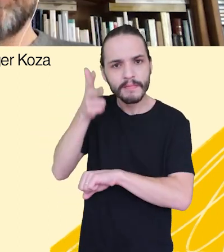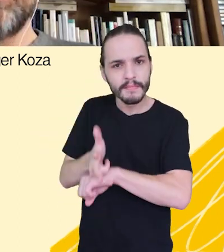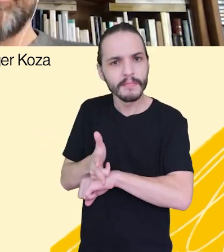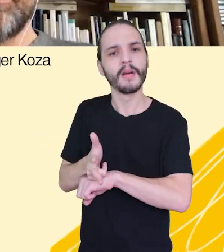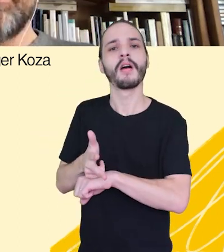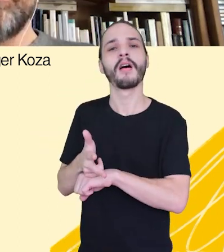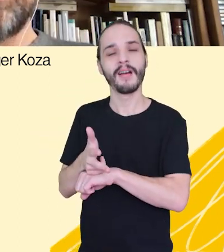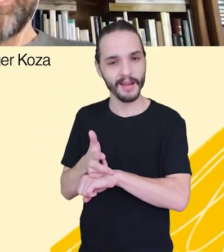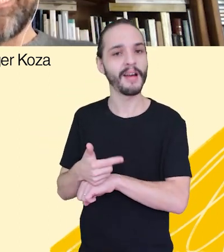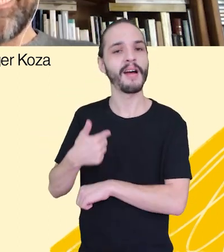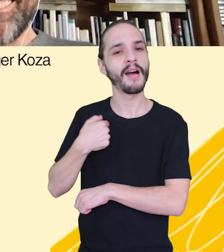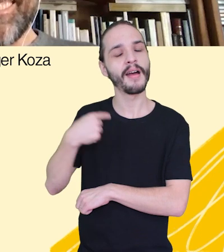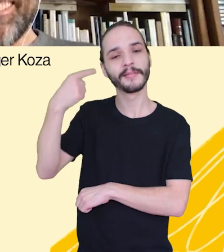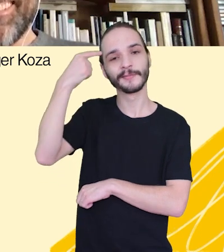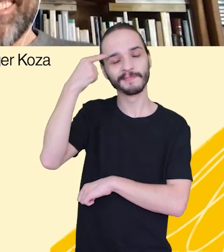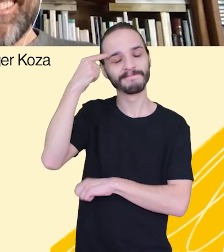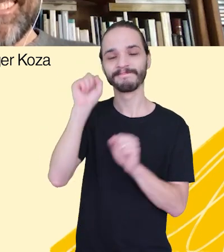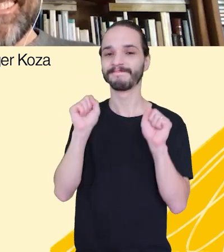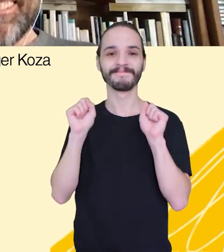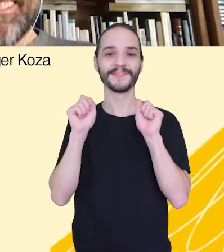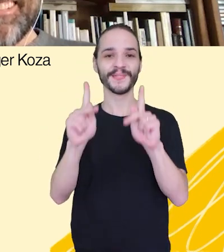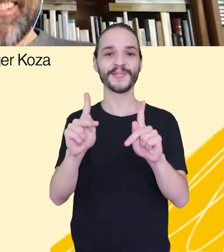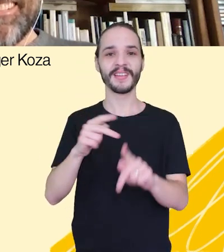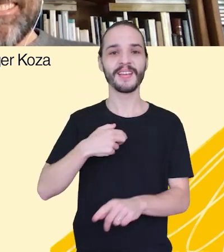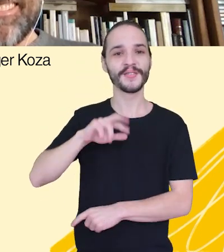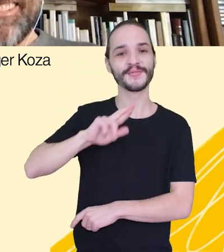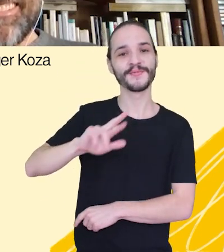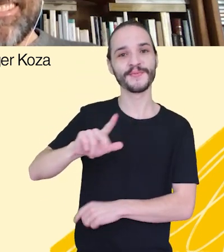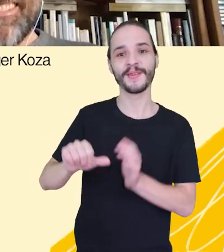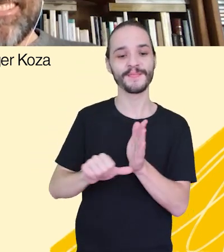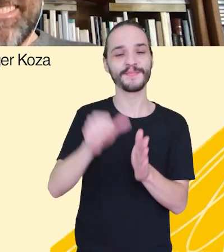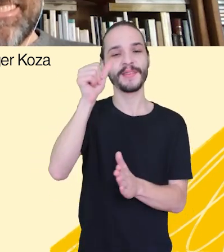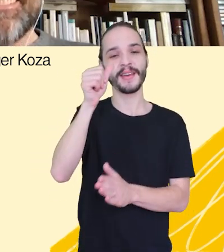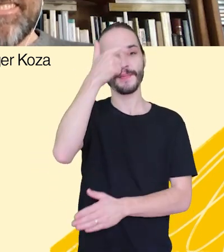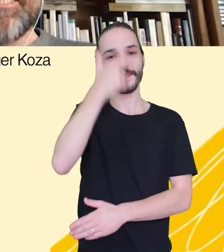and then I thought "ok, I'm not the first person who's doing that".